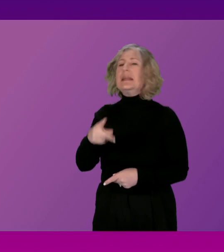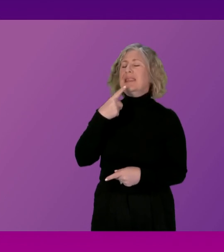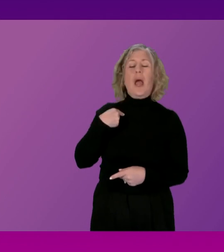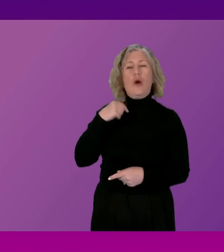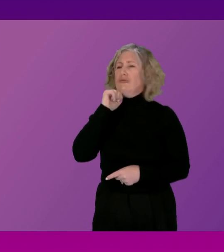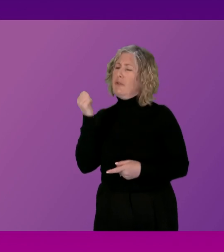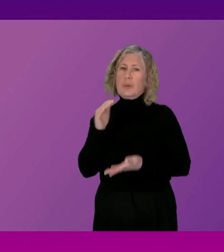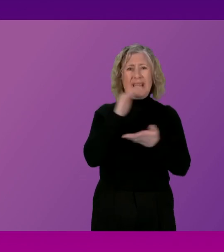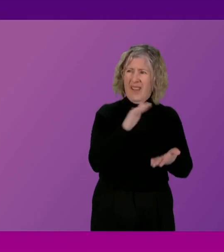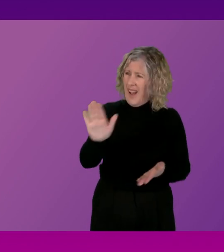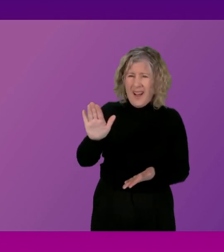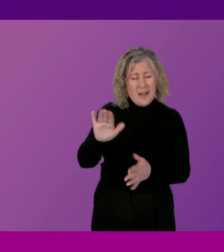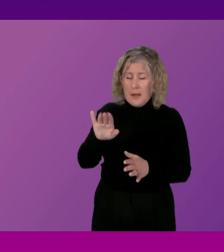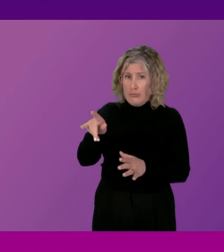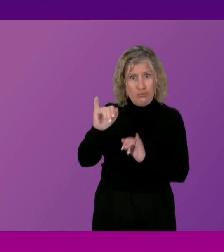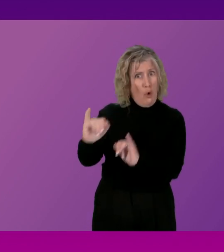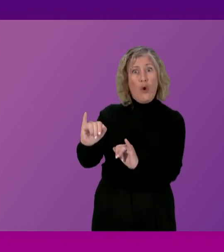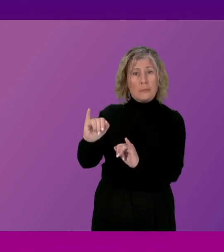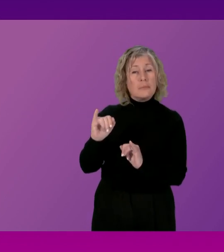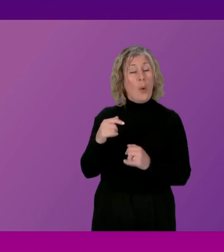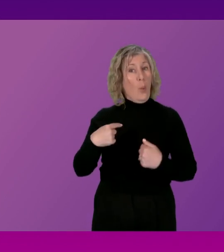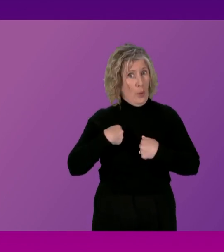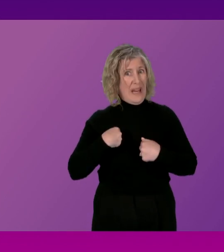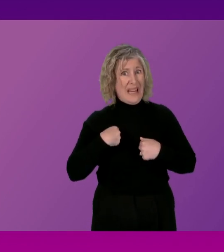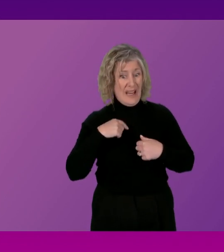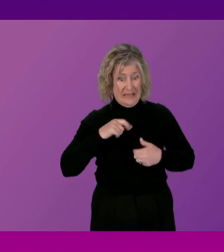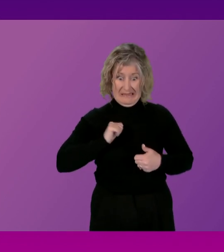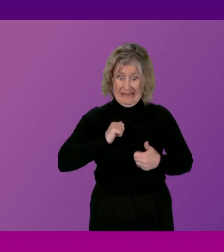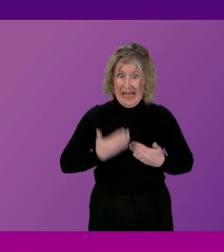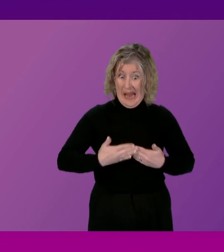We are in the process of handing over 14,000 messages.